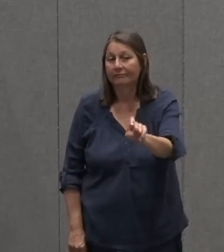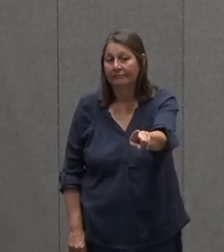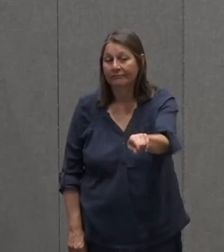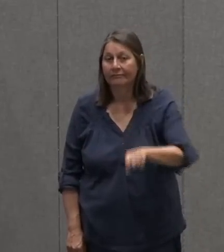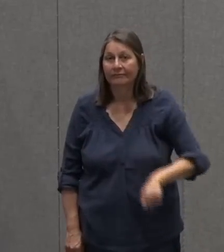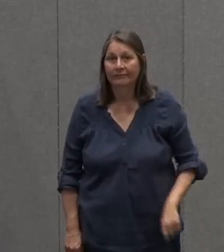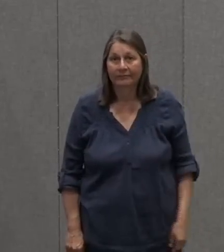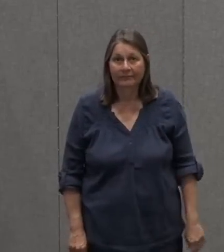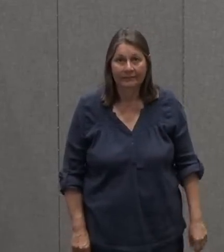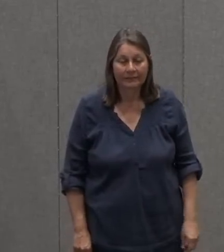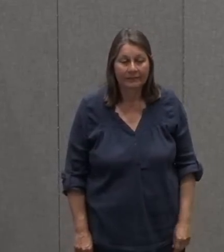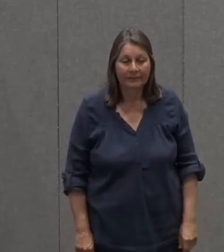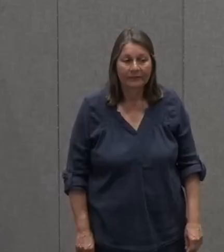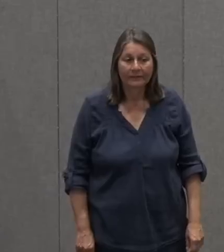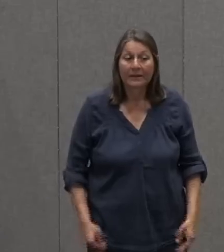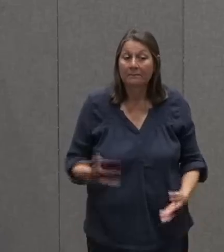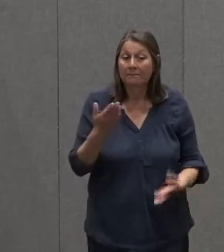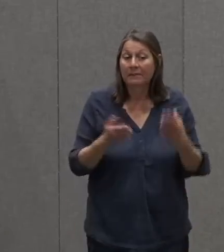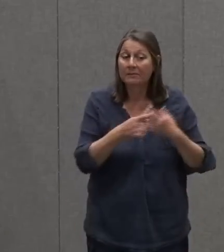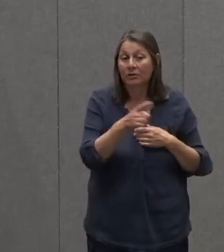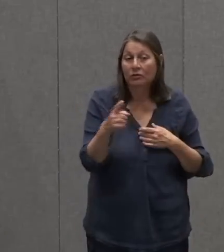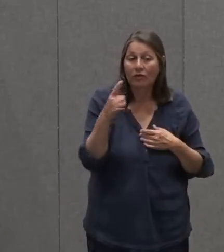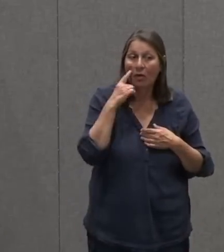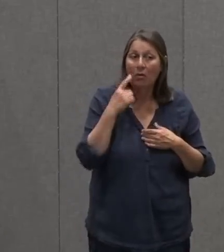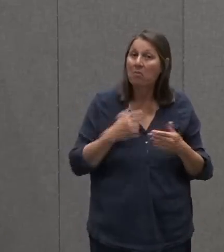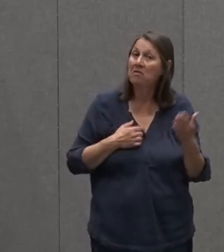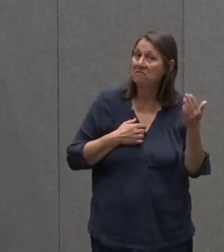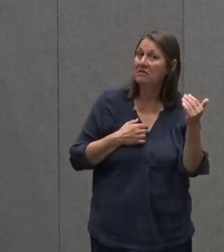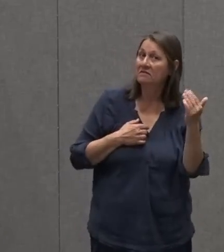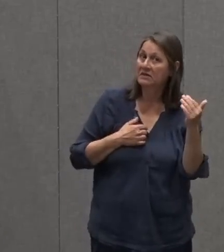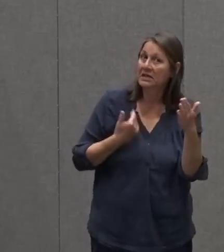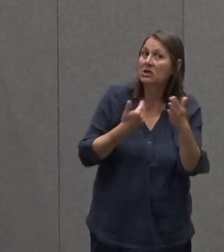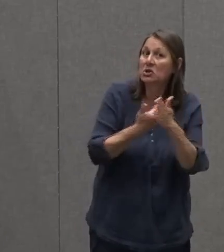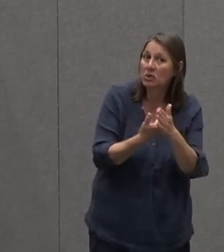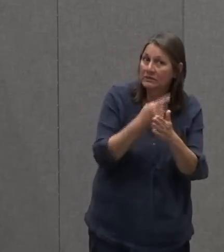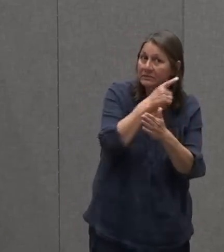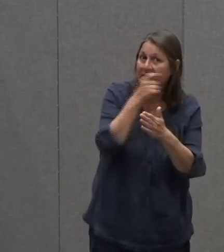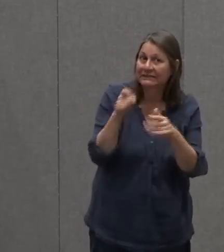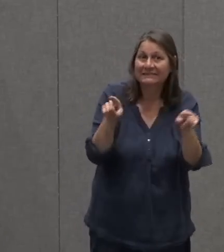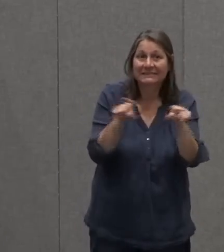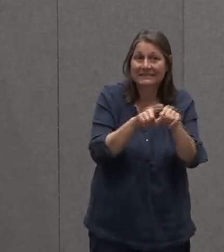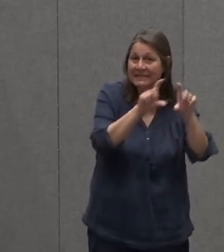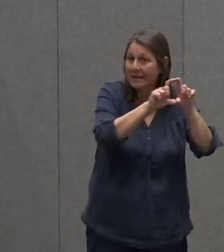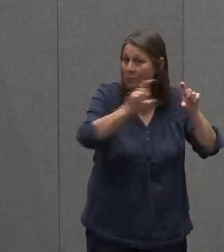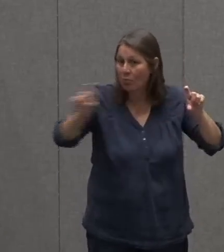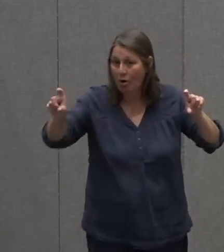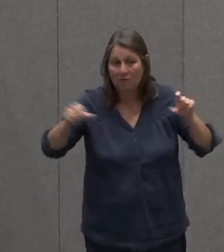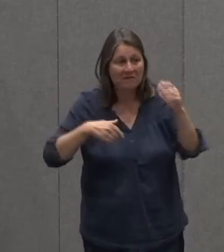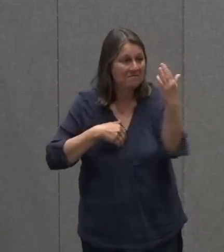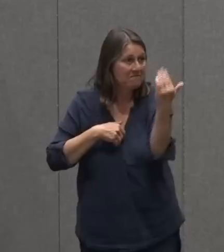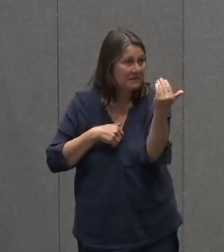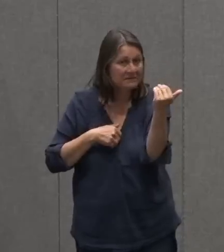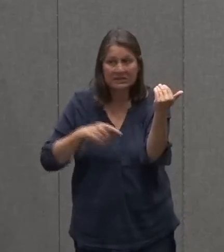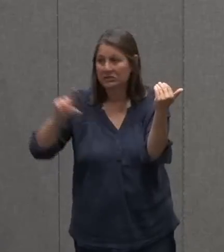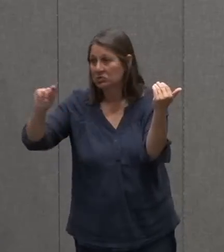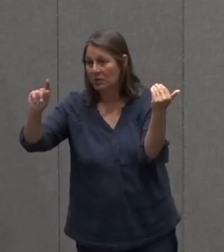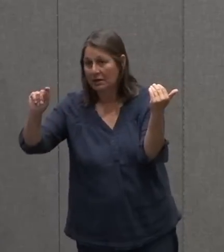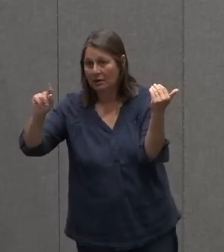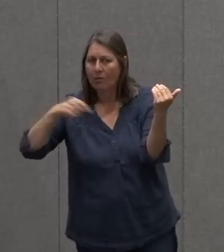Maybe you thought 15 was gonna be closer 'cause it's in the same row. I thought that at first. I thought, wow!